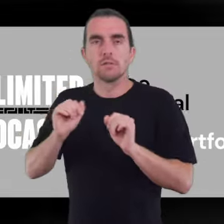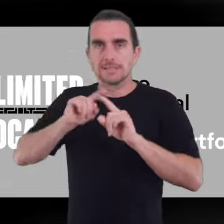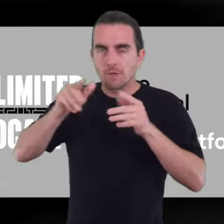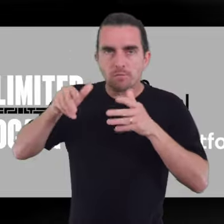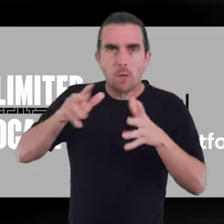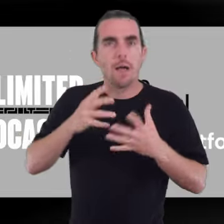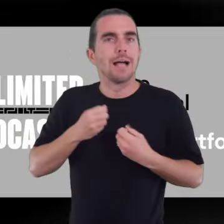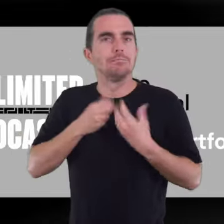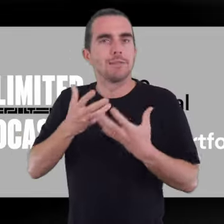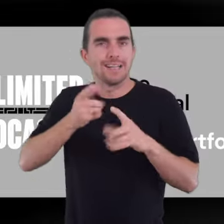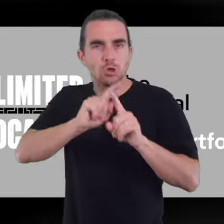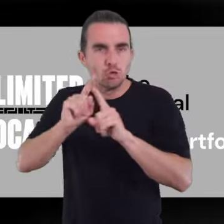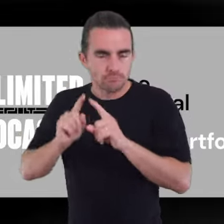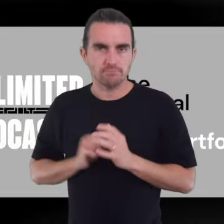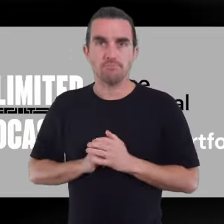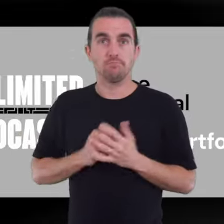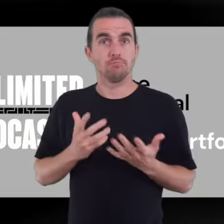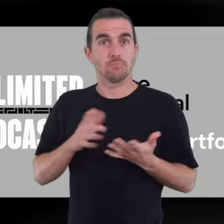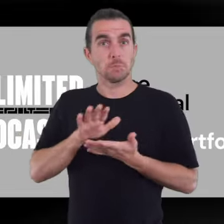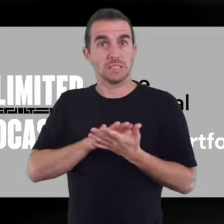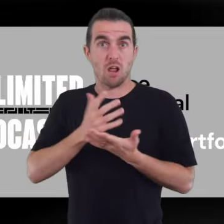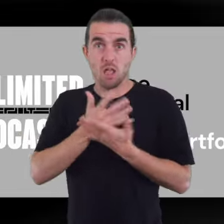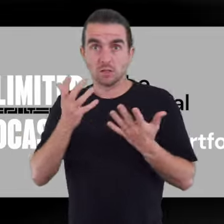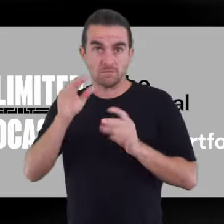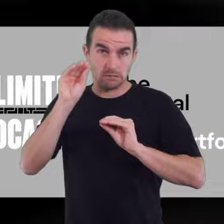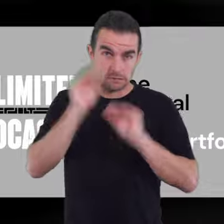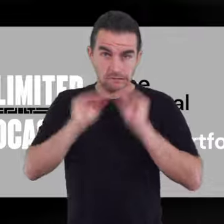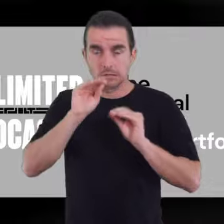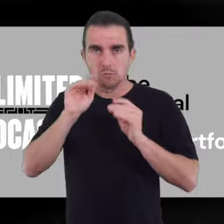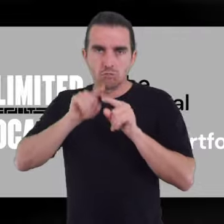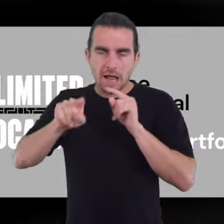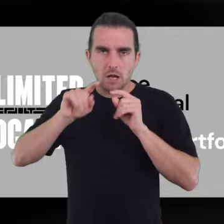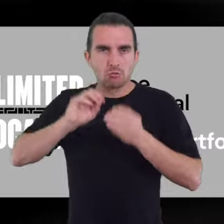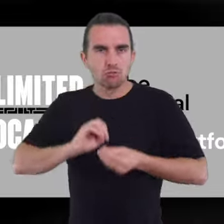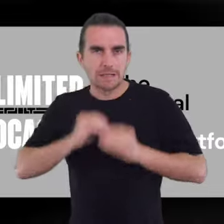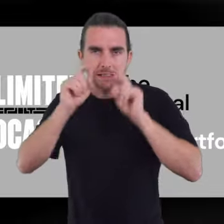For me, that means a lot around using programming in a creative way to explore my understanding